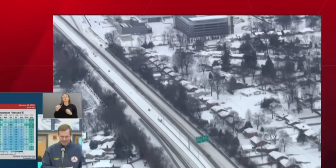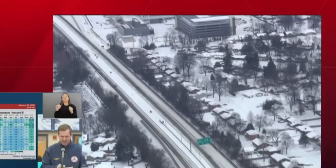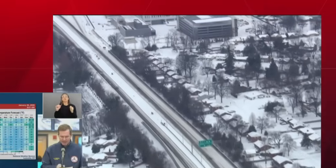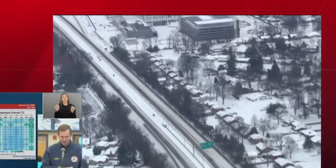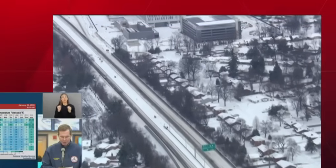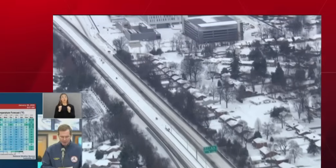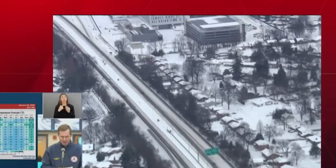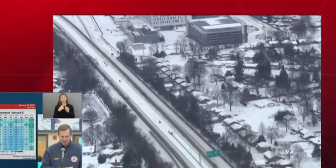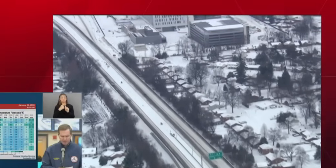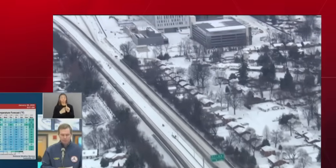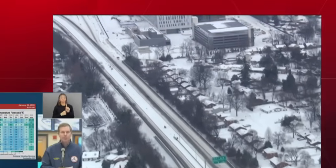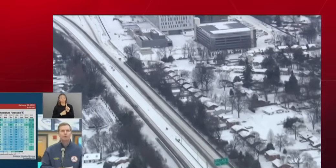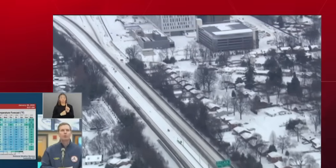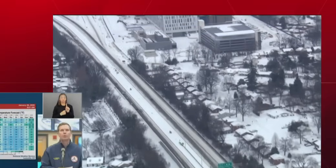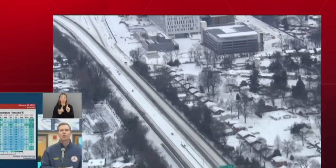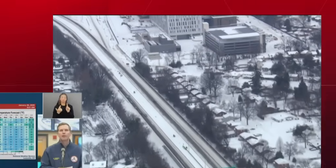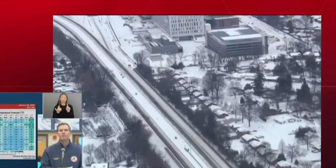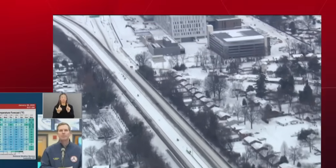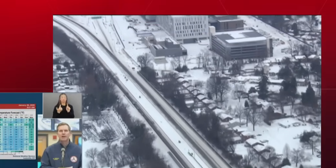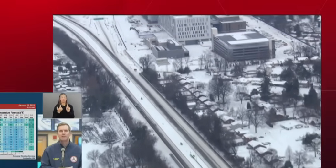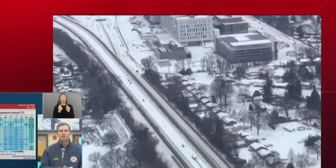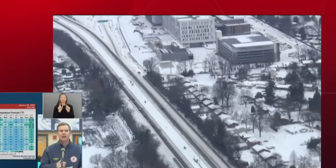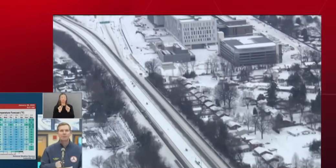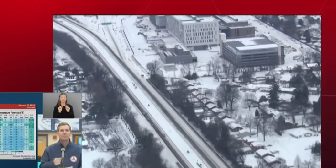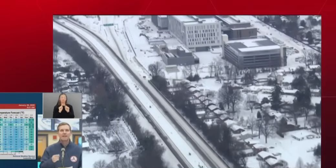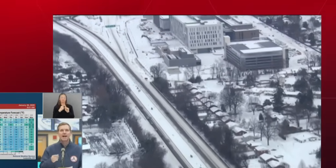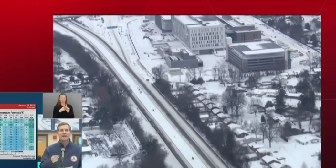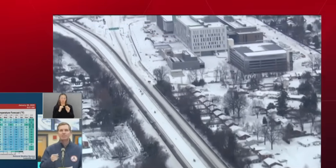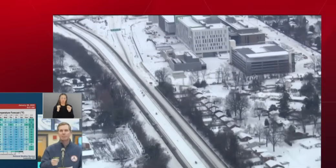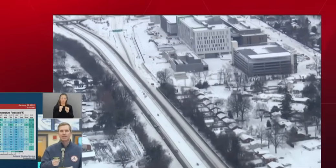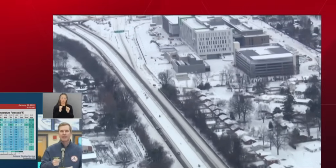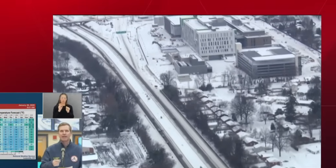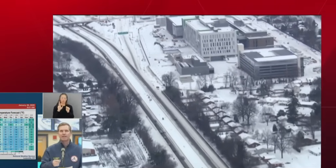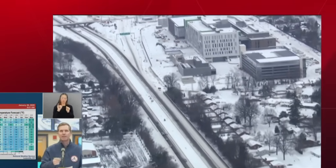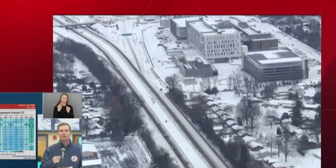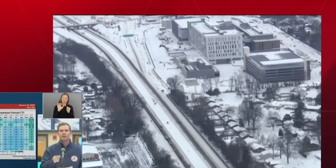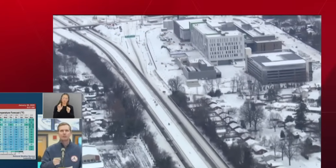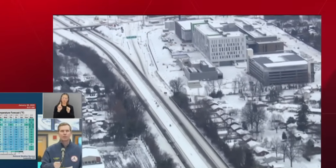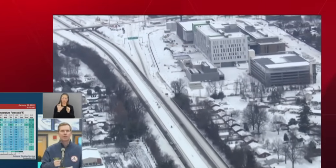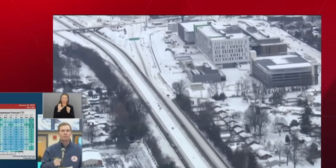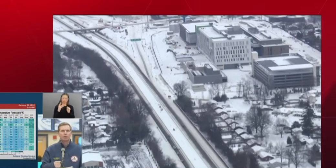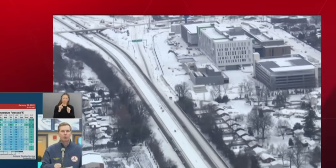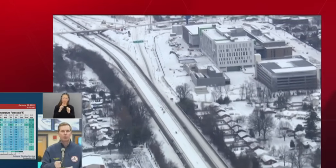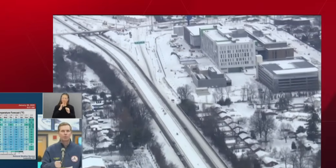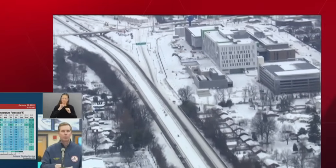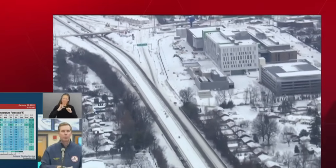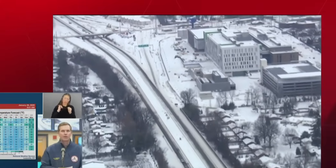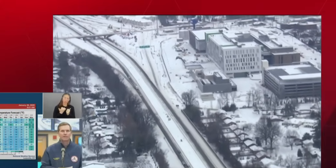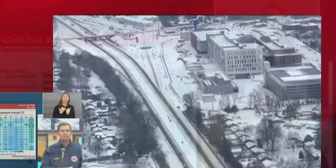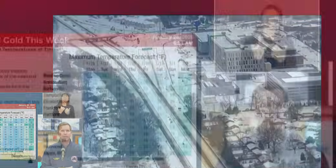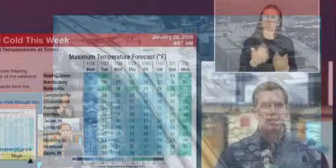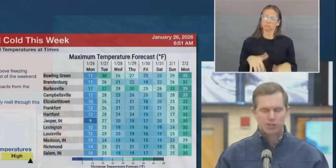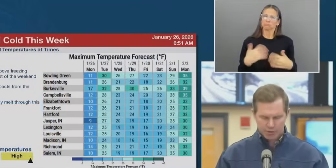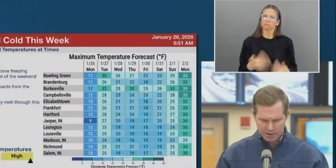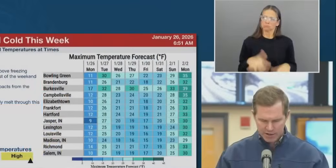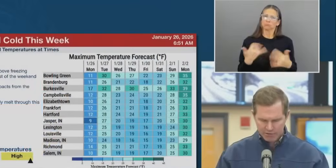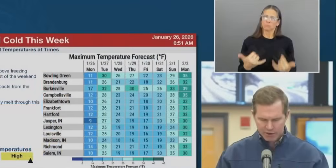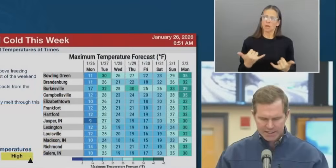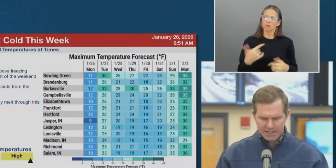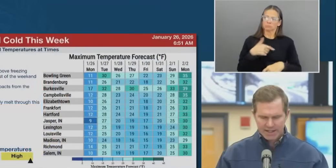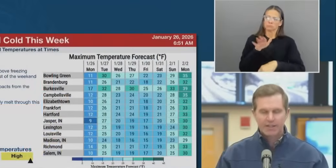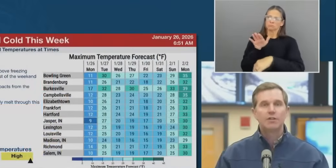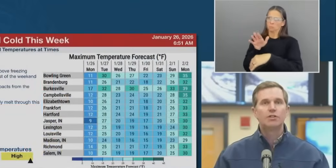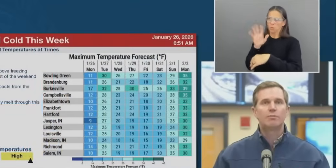WE’RE NOW LOOKING AT DANGEROUS WIND CHILLS AS LOW AS -20 DEGREES ACROSS KENTUCKY AND UPGRADE TO AN EXTREME COLD WARNING AS POSSIBLE.